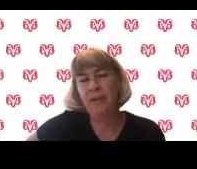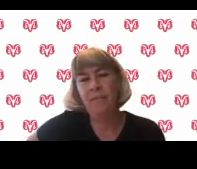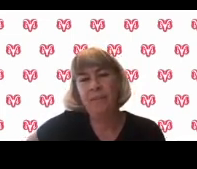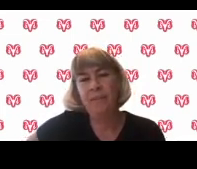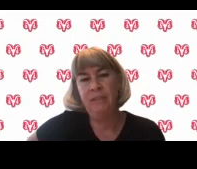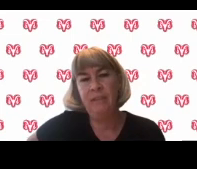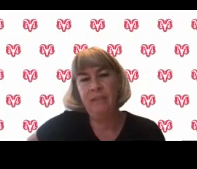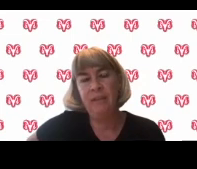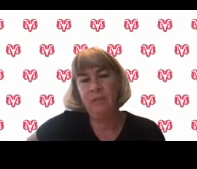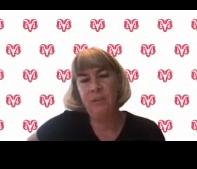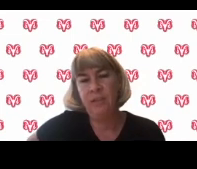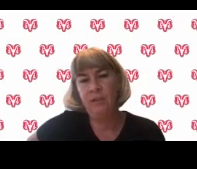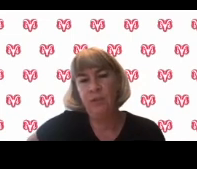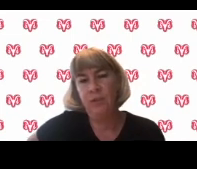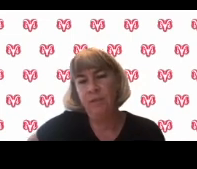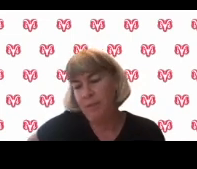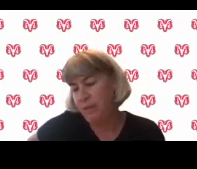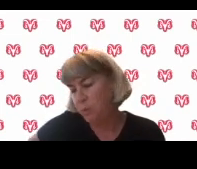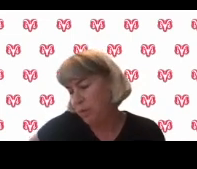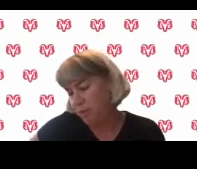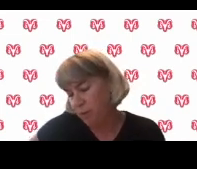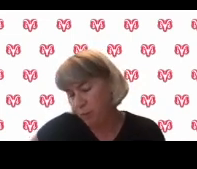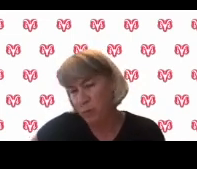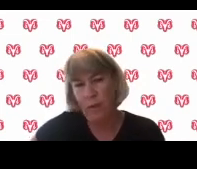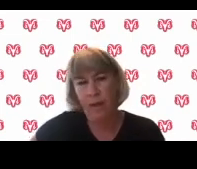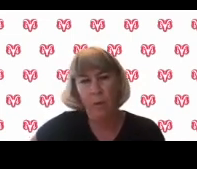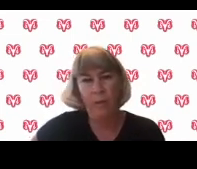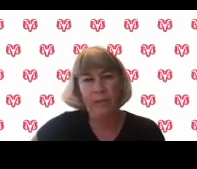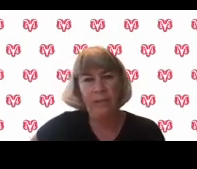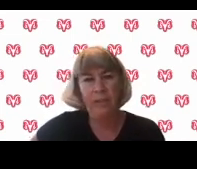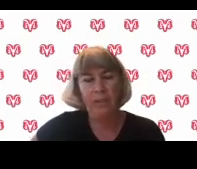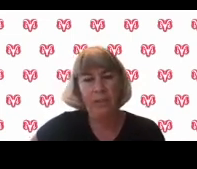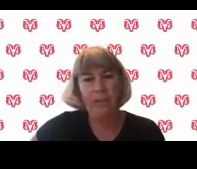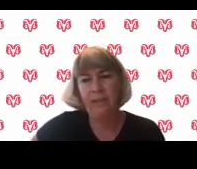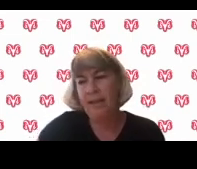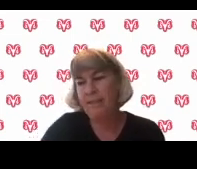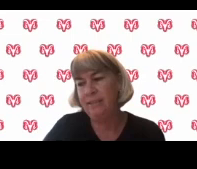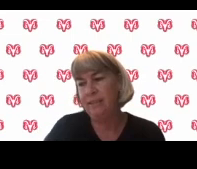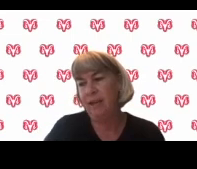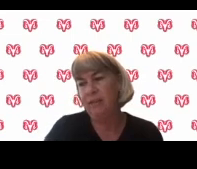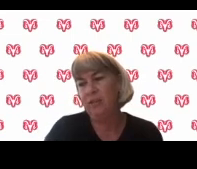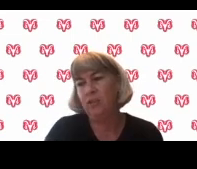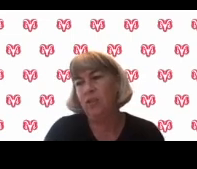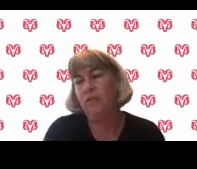Obviously, the associated student government is one of those organizations that is designed to serve